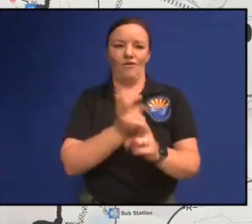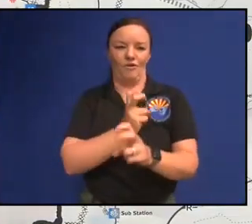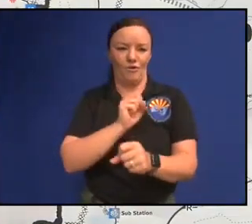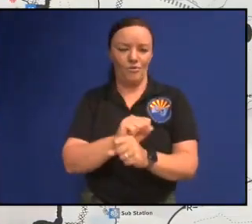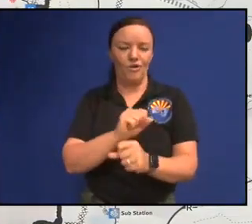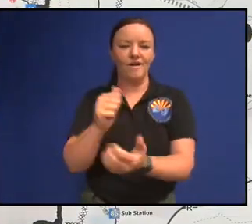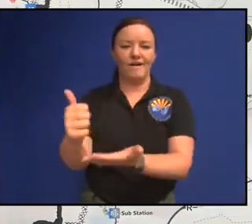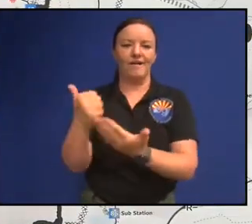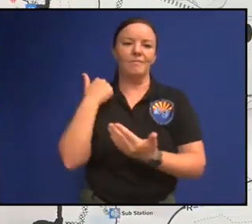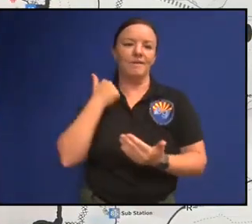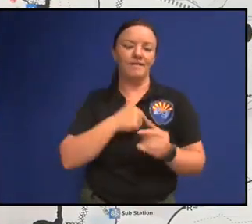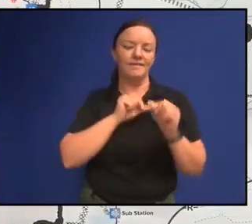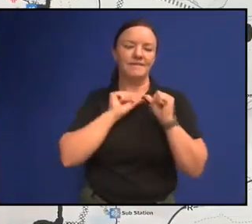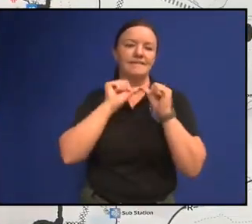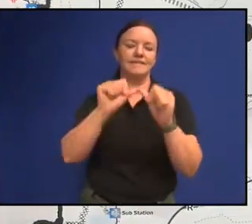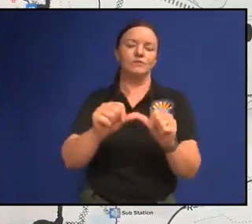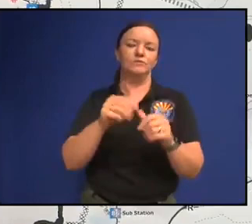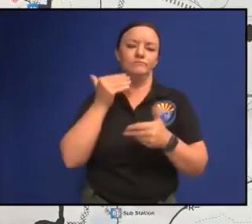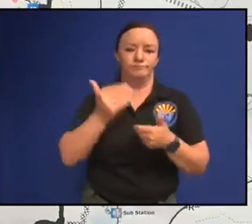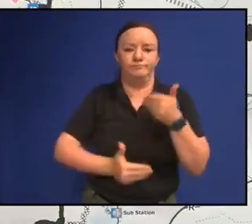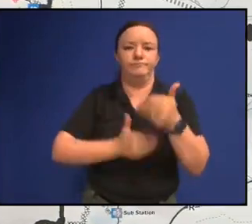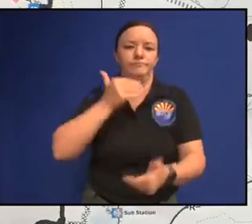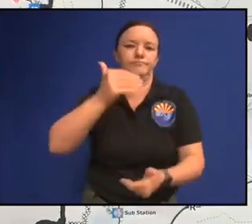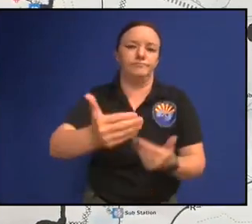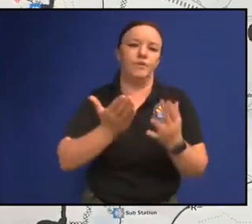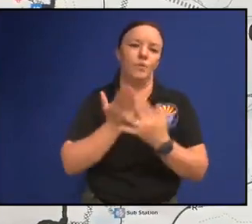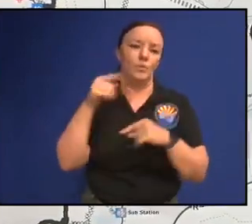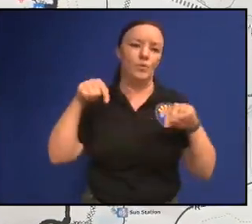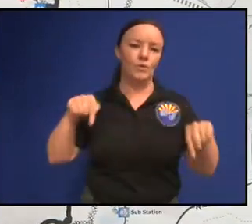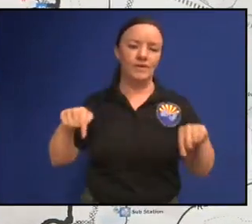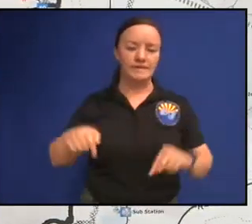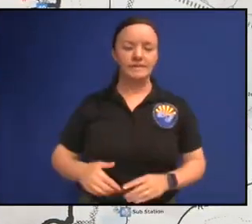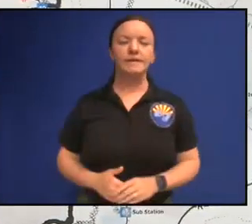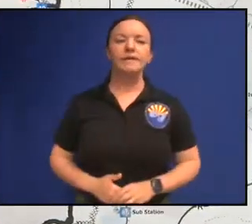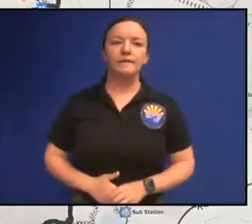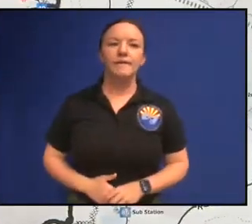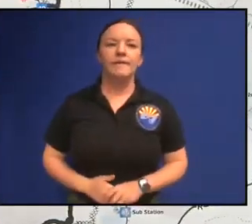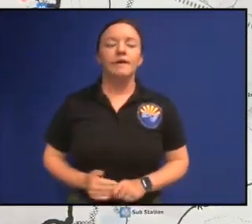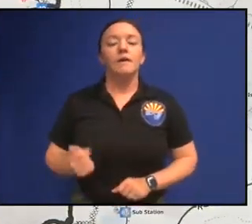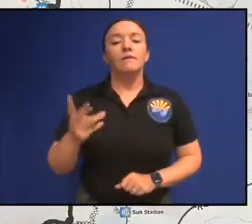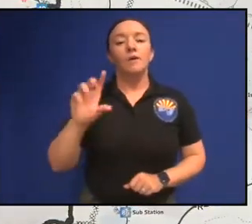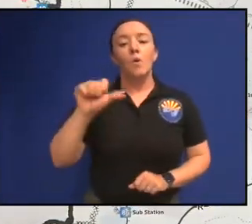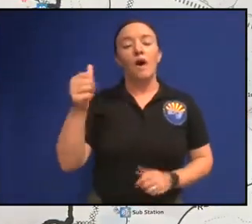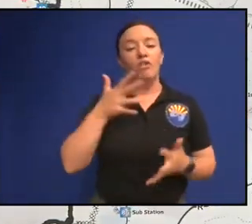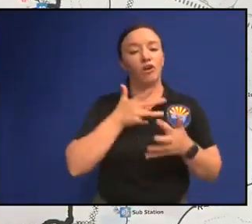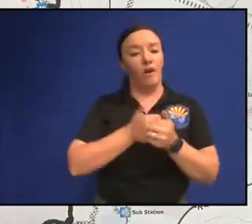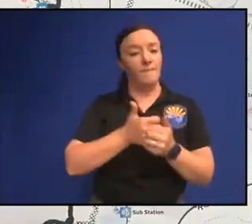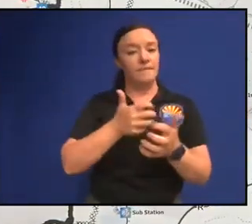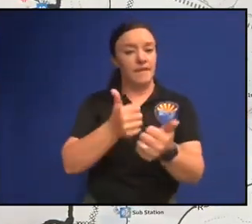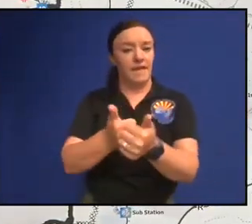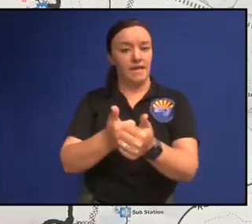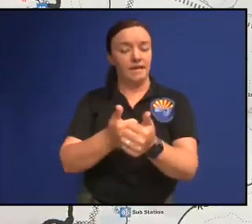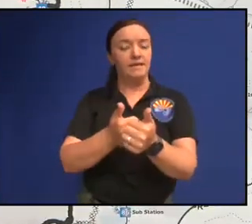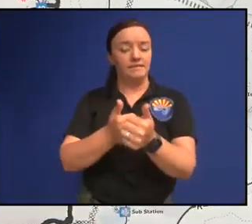AND ALSO, JUST A FEW OTHER UPDATES AS YOU'RE HEARING FROM SOME OF THE OTHER SPEAKERS ON -- IN THE MEETING